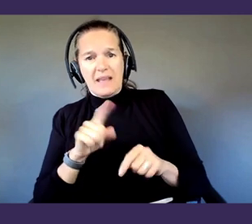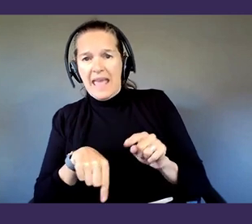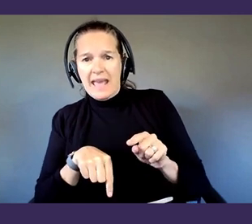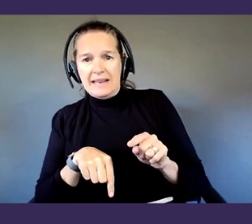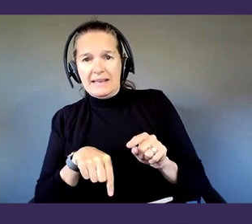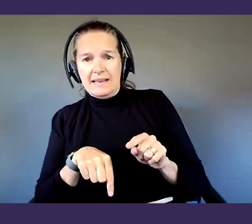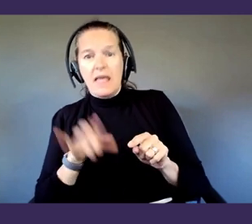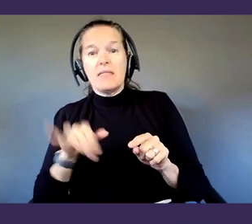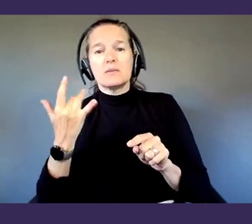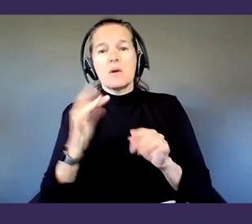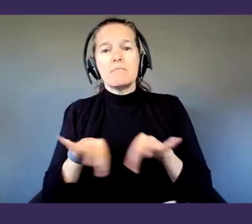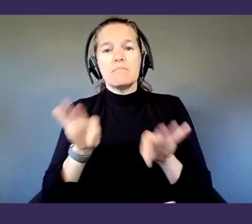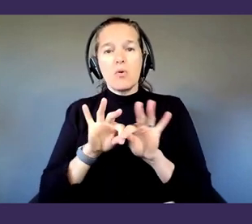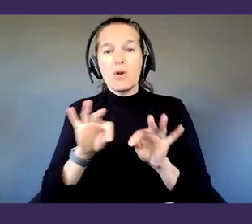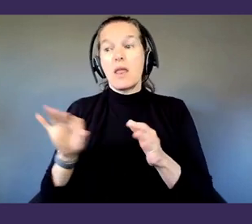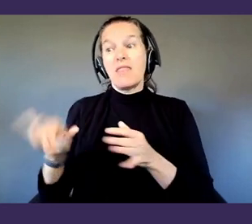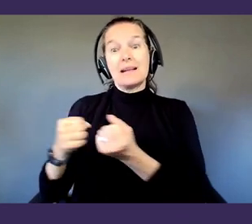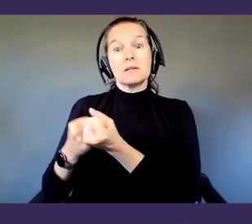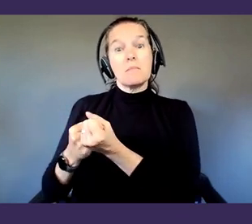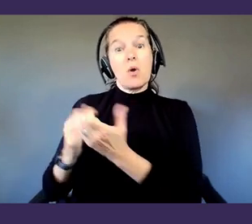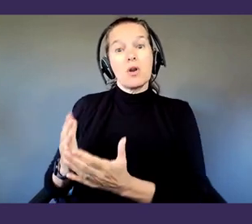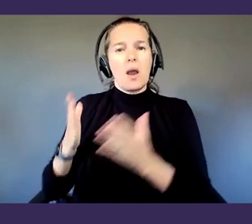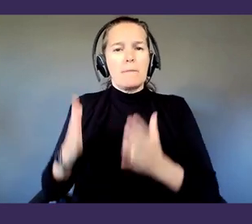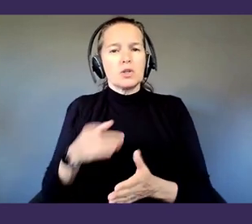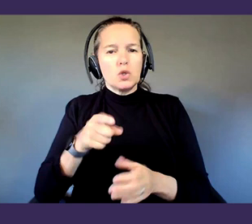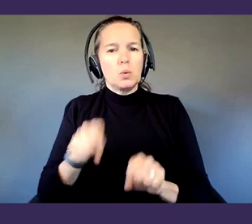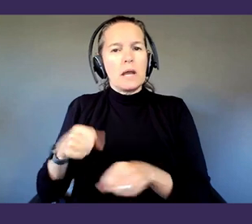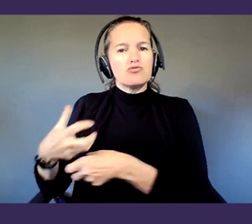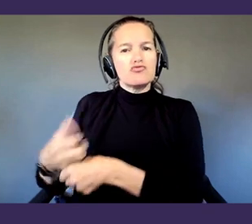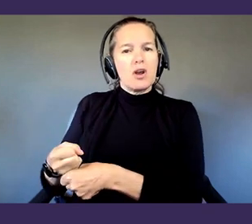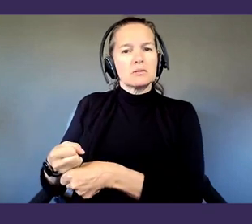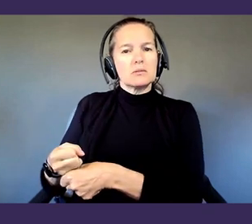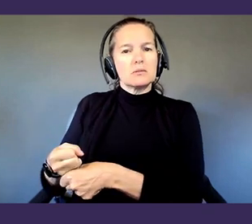to have that supporter be someone that you can trust. And third parties must accept